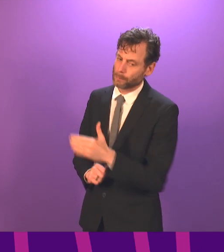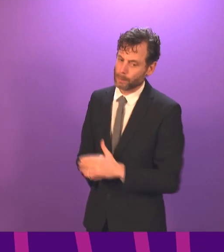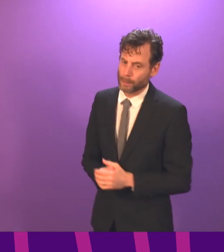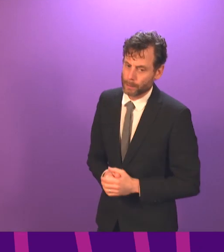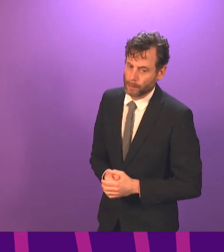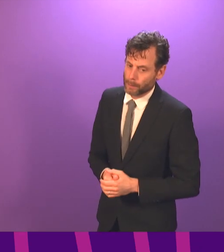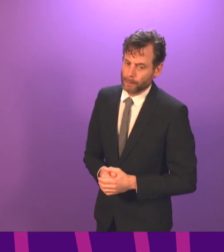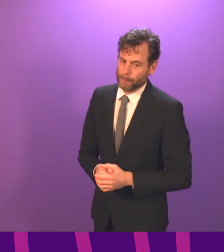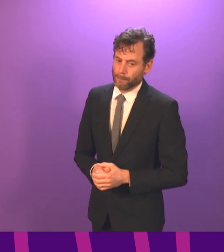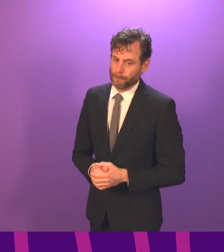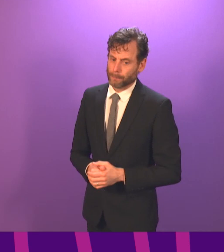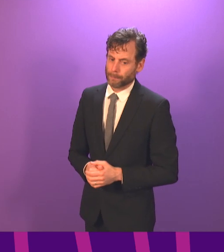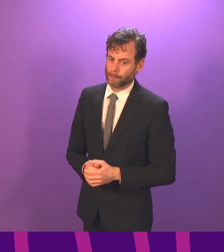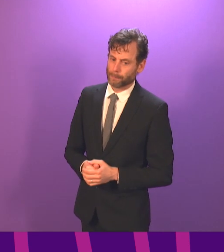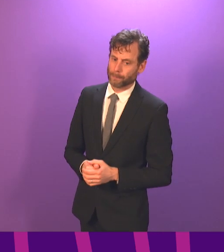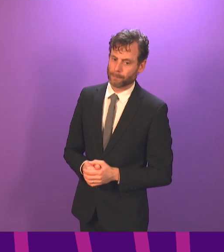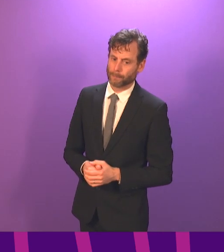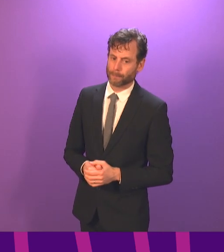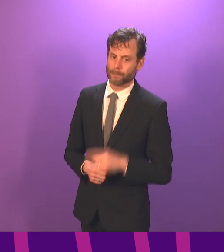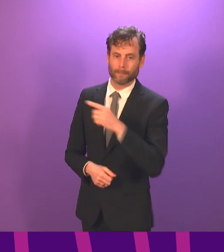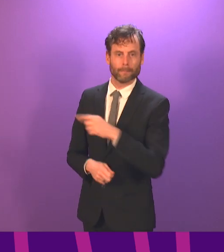I welcome the arrangements that have been made for polling day under which only 800 people